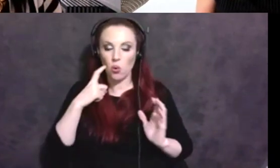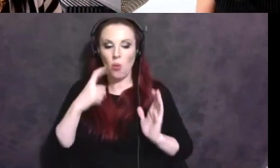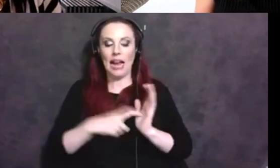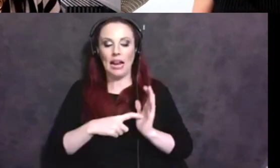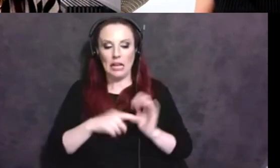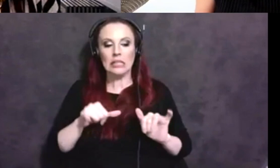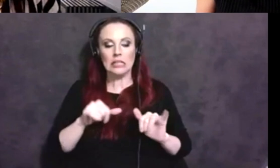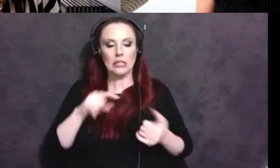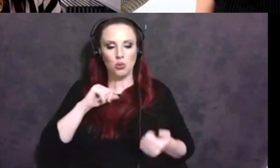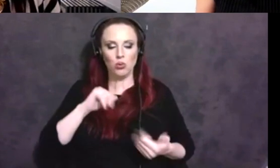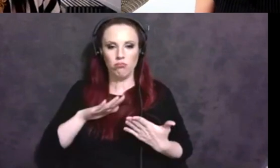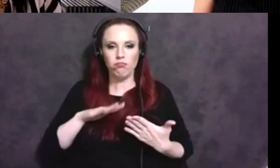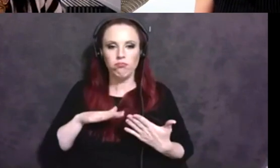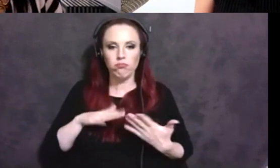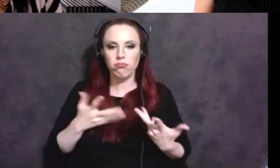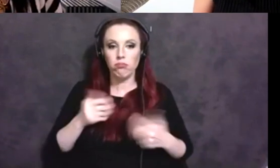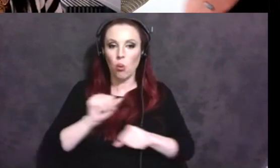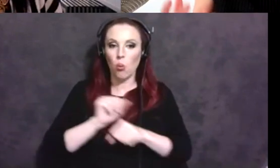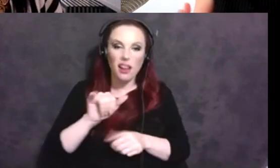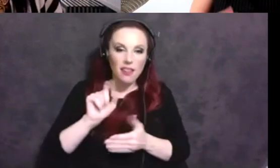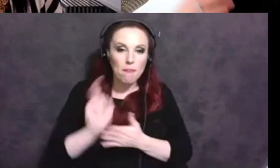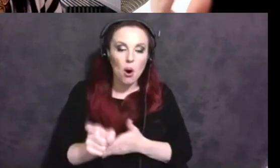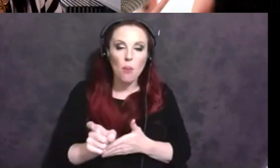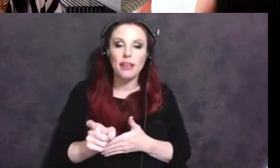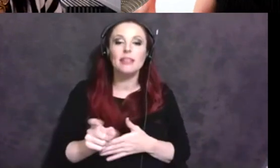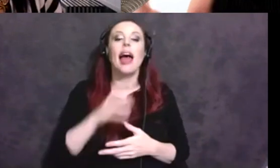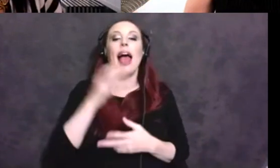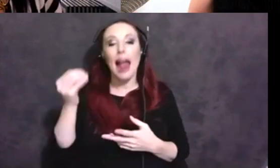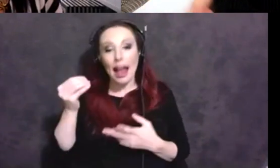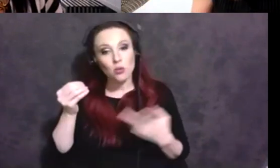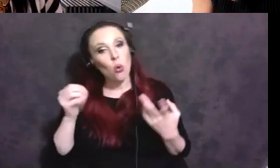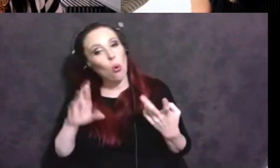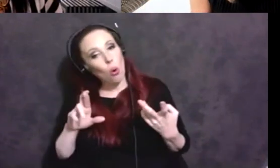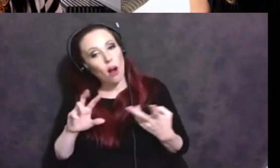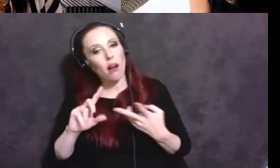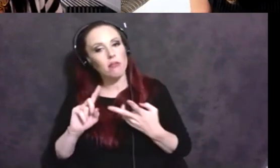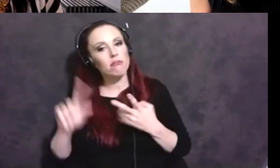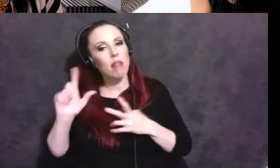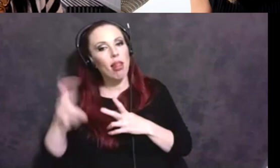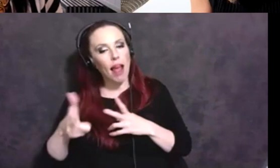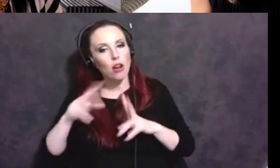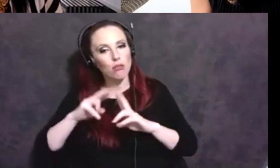a little bit in episode 8 also. You just need to deal with it soon. As soon as you recognize